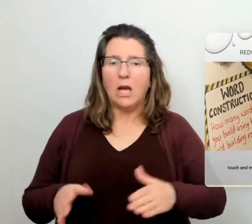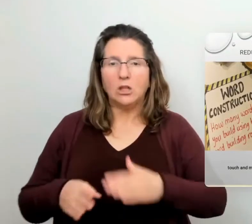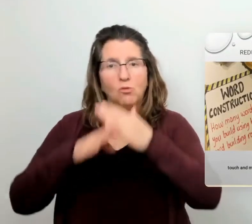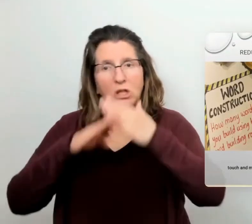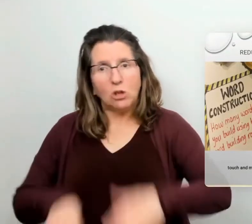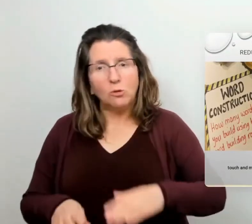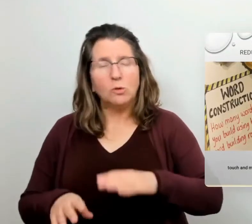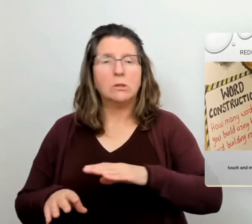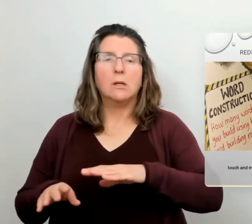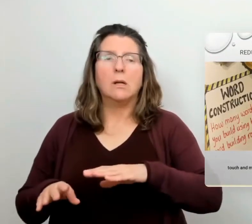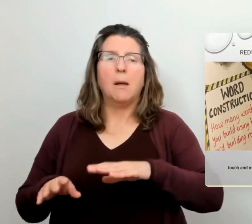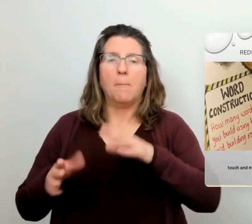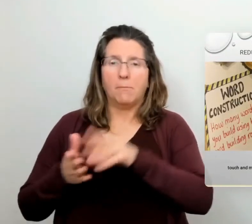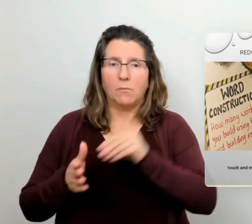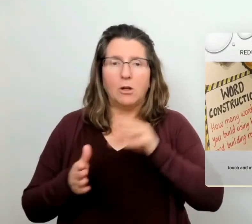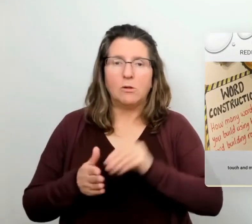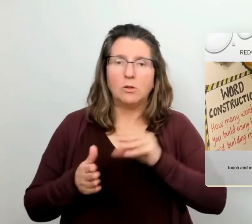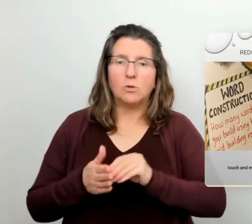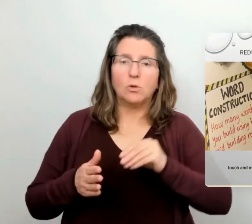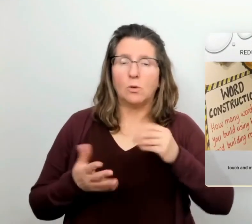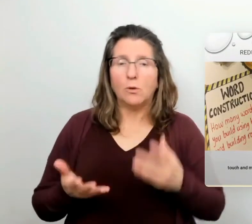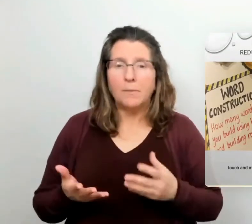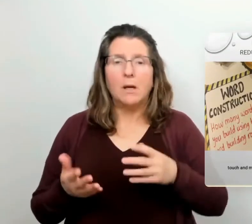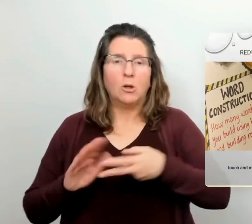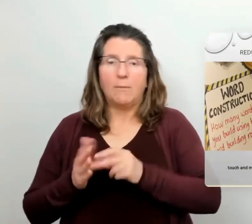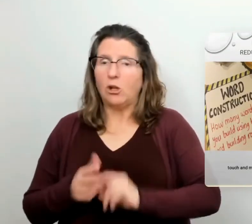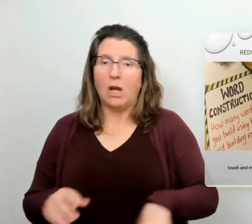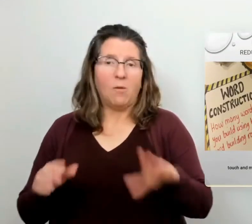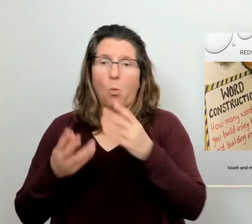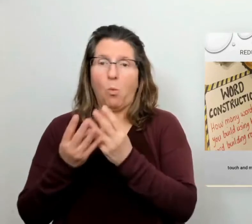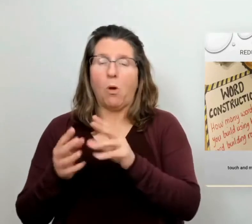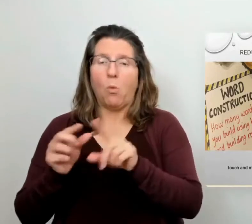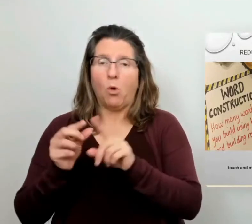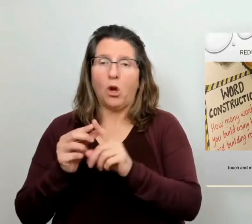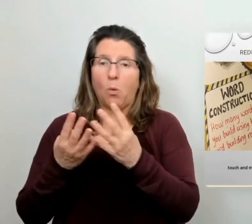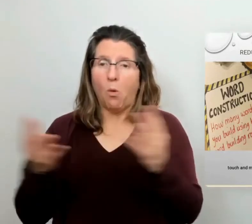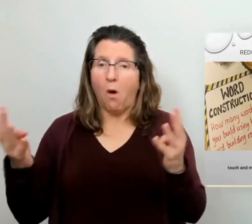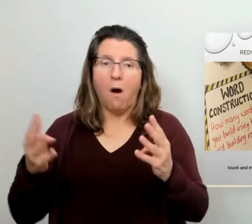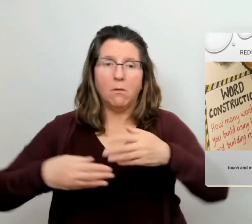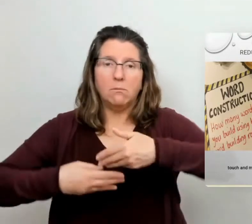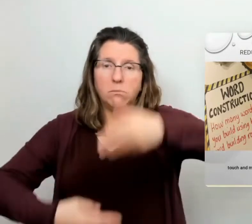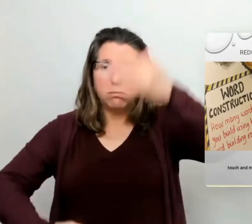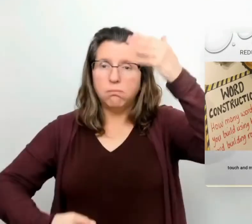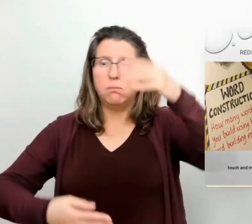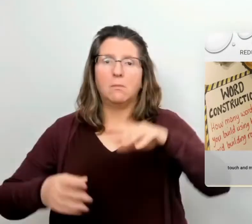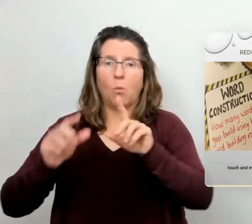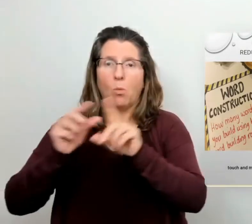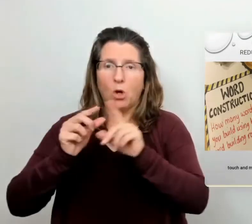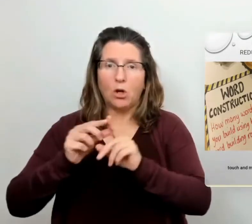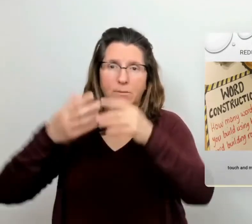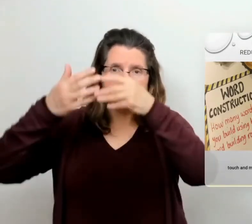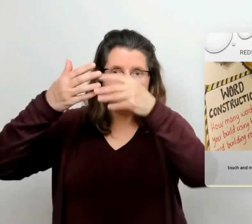Here's another example of addressing some learning barriers . . . create a word wall.